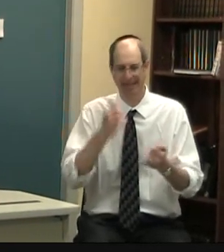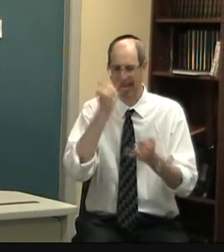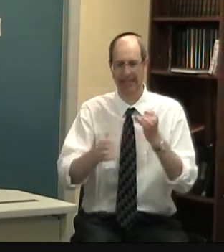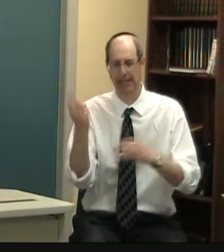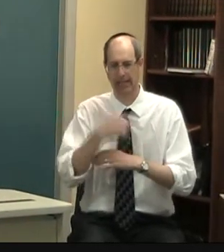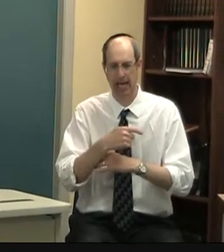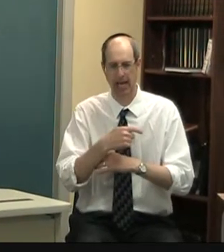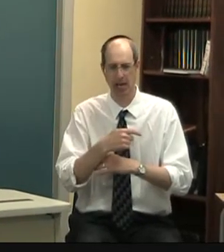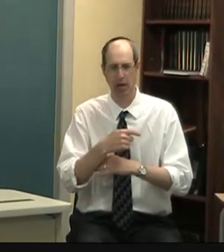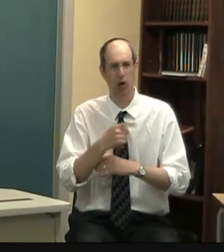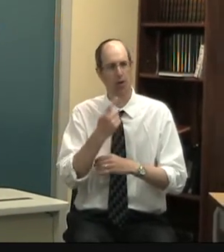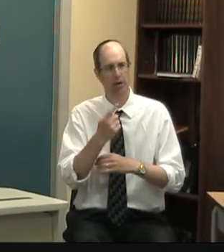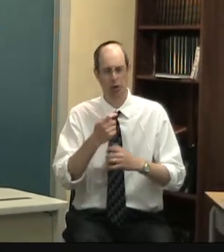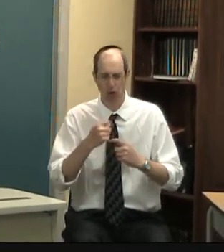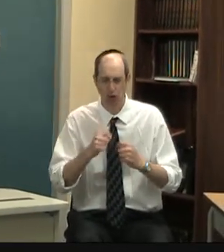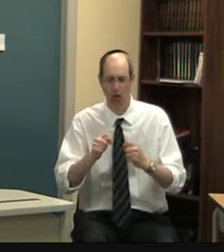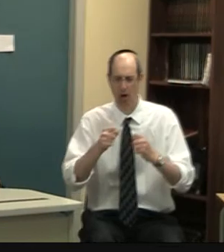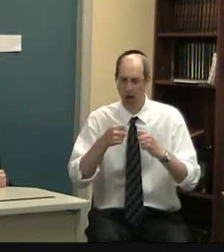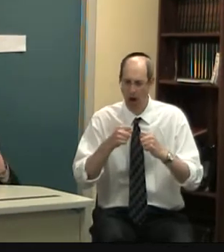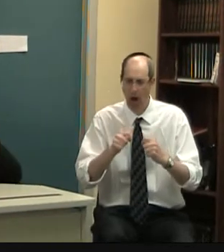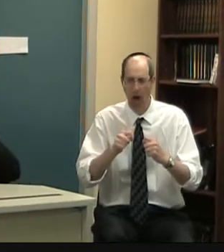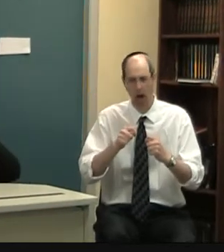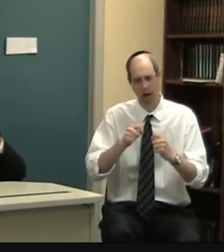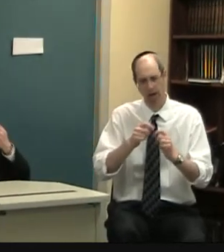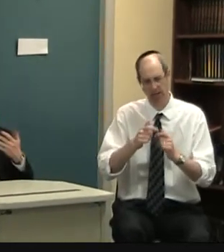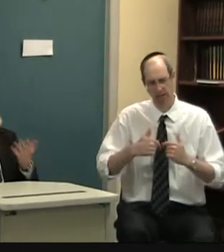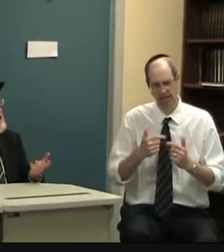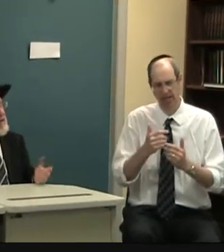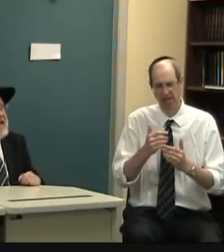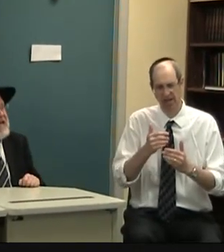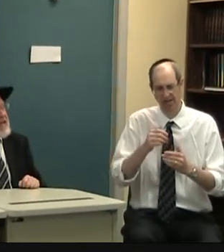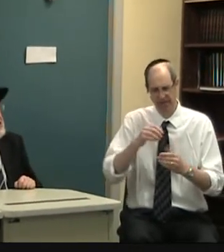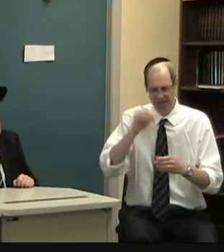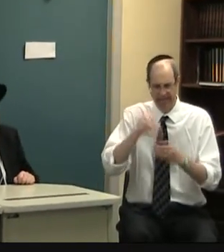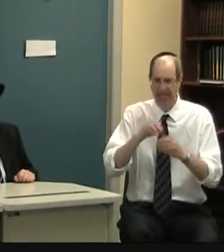Once a person tries to live in the system he realizes you know you must be the?